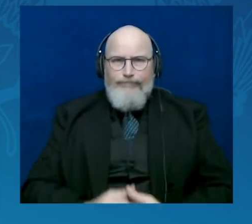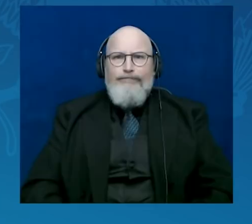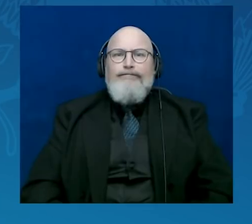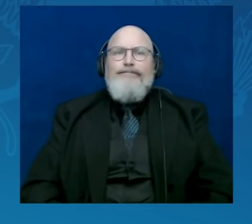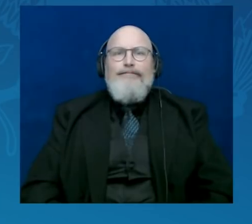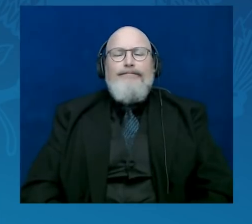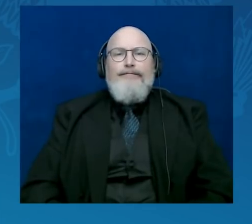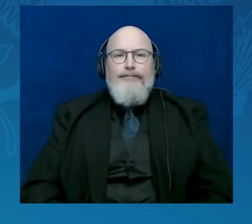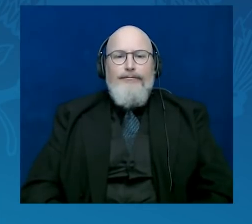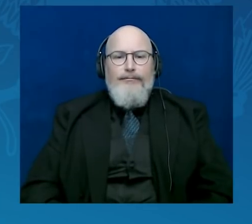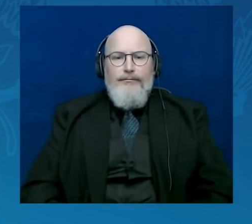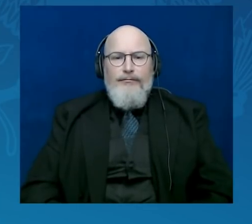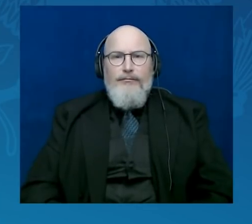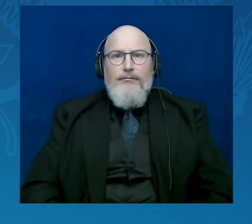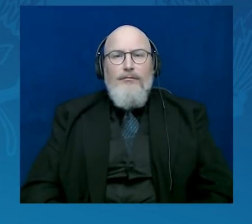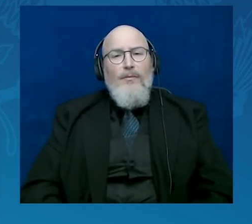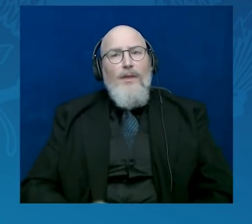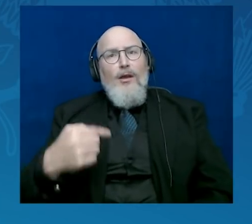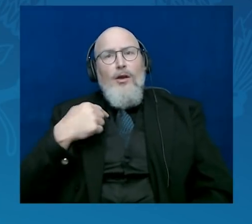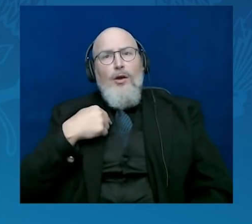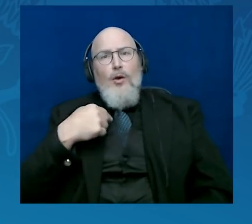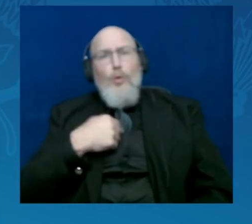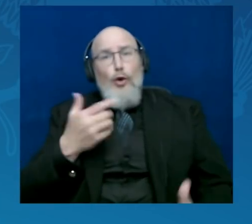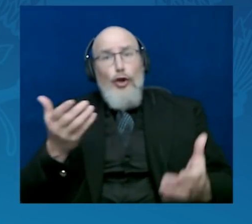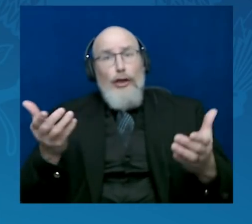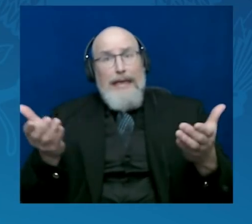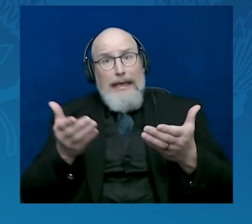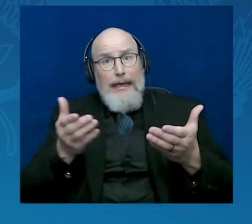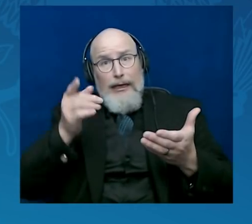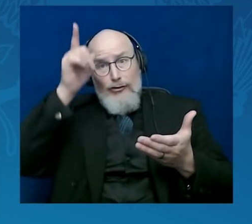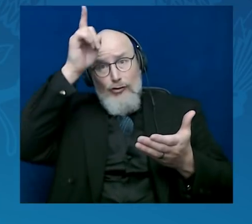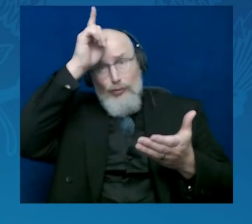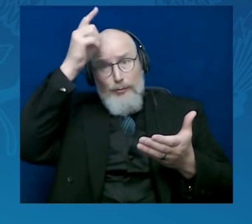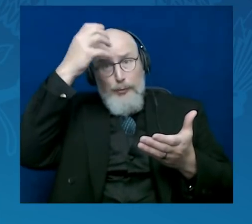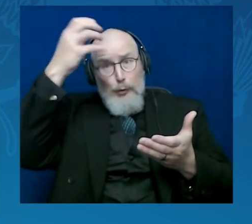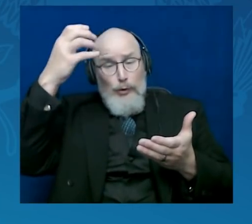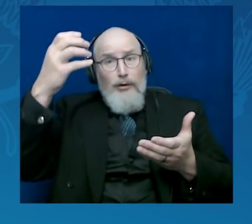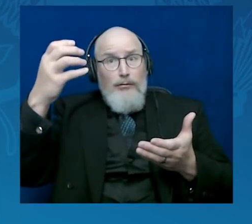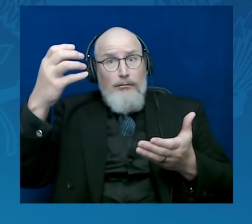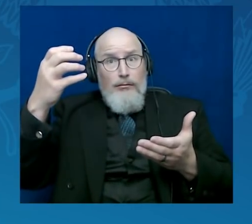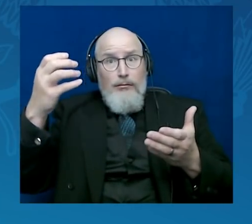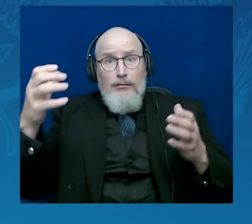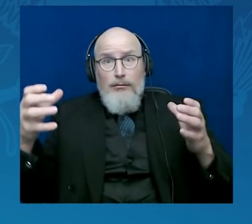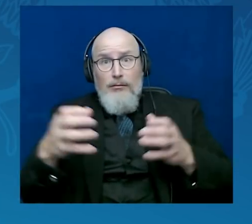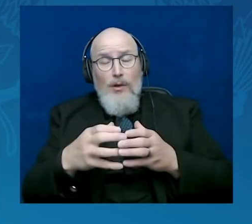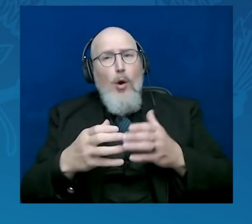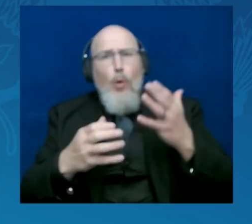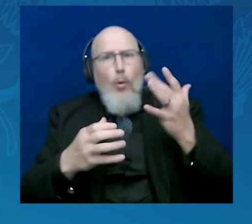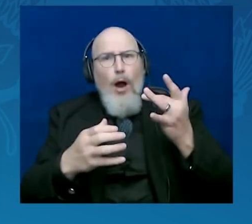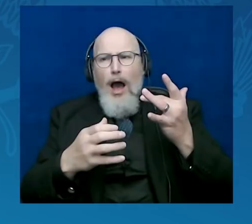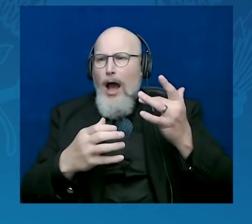We are here in Munich, together, to reaffirm our commitment to these principles.